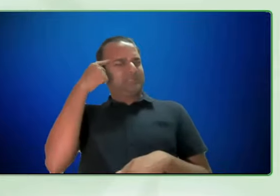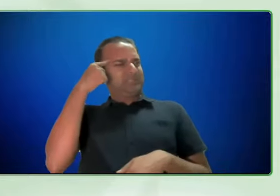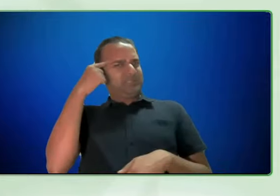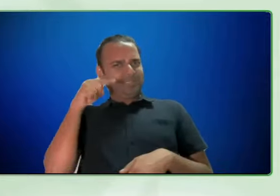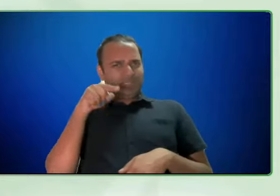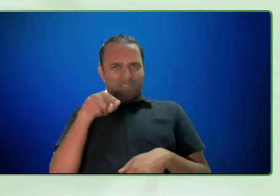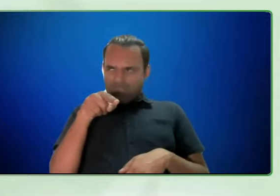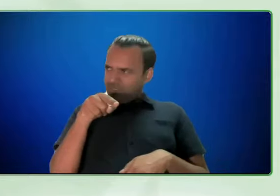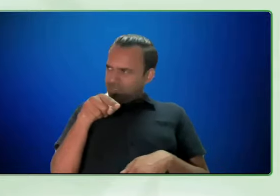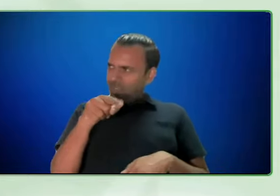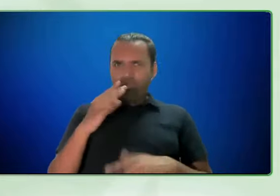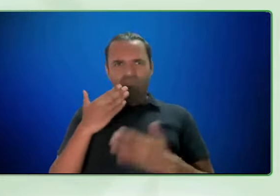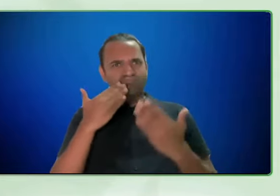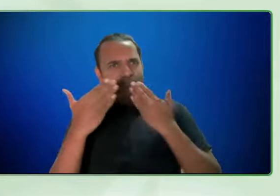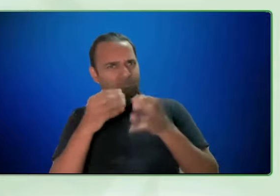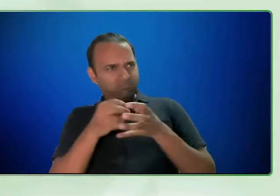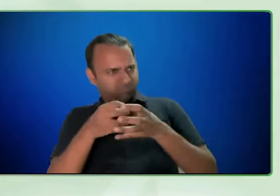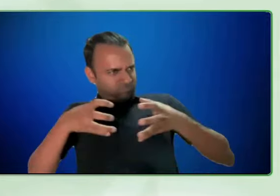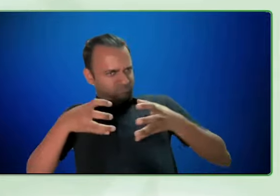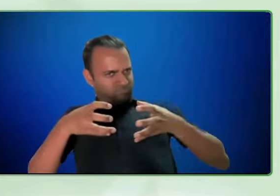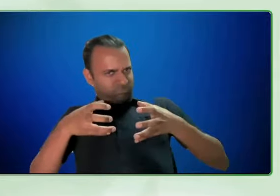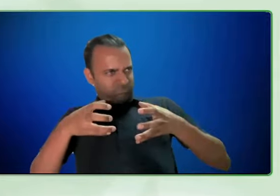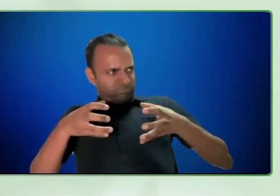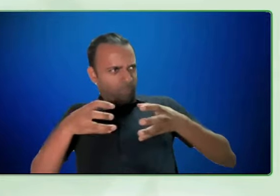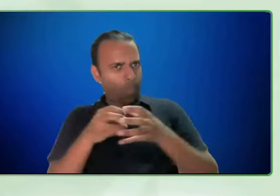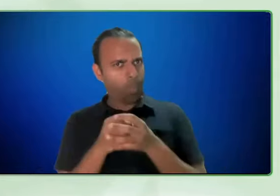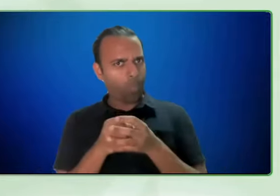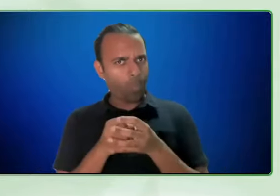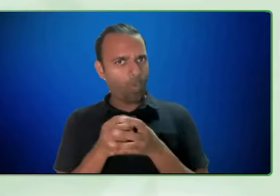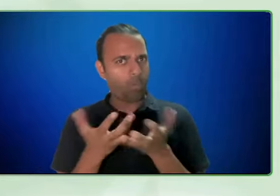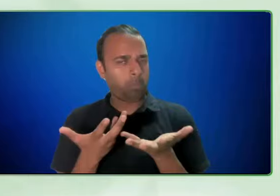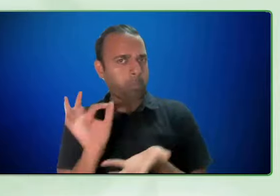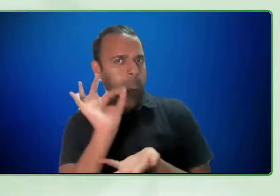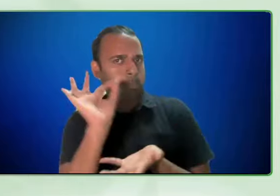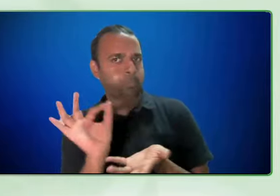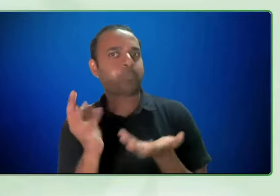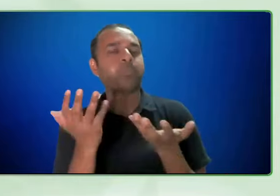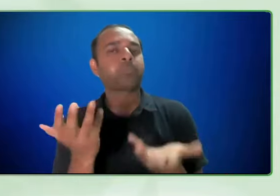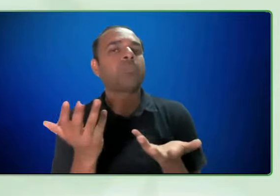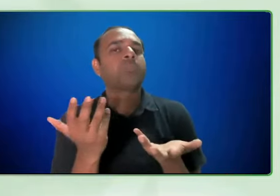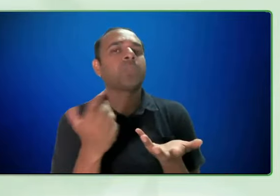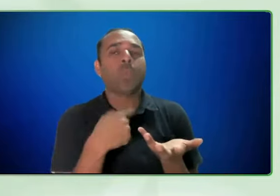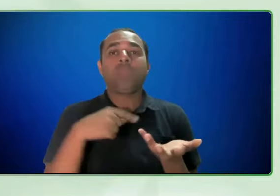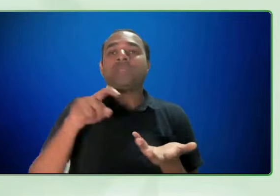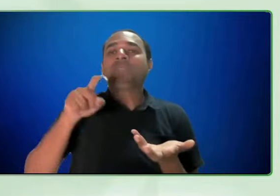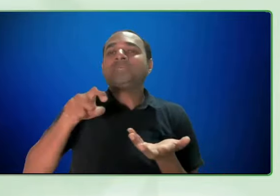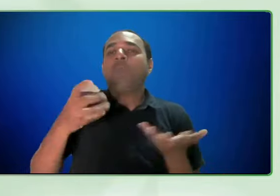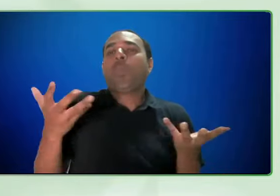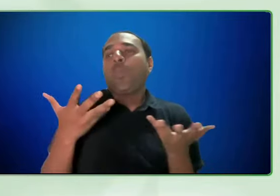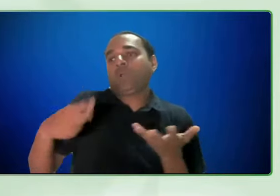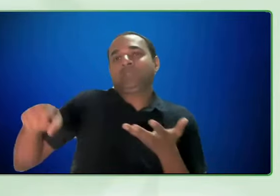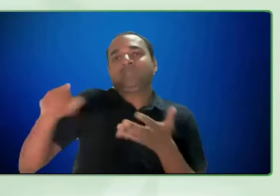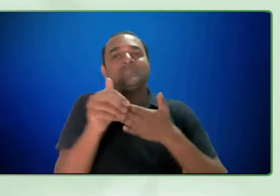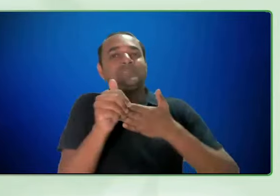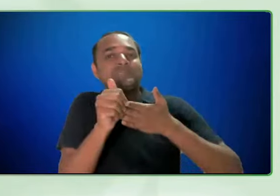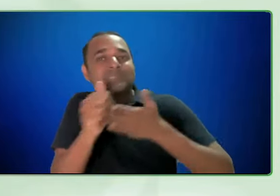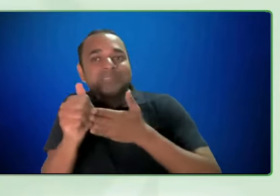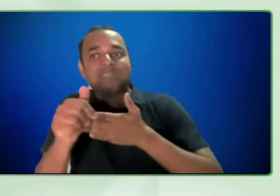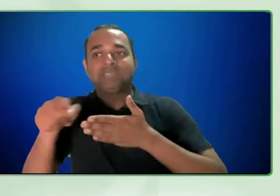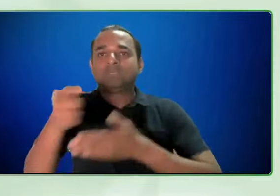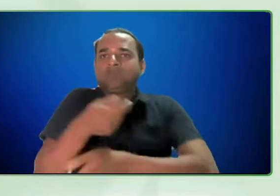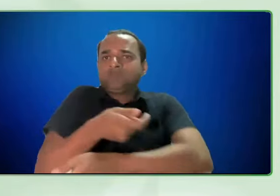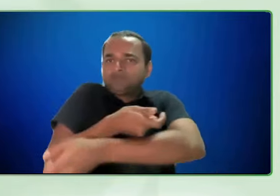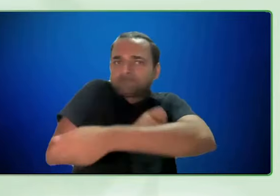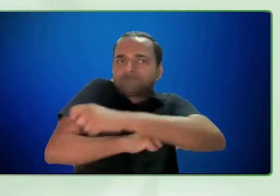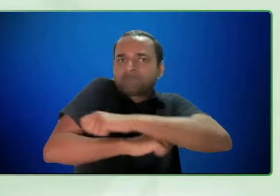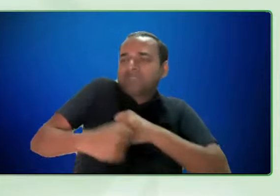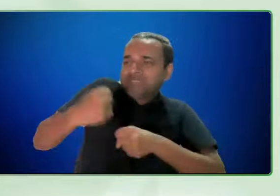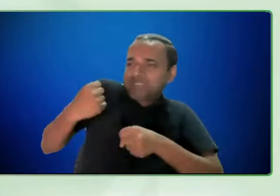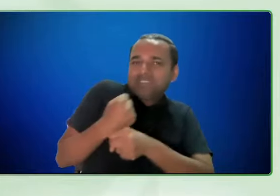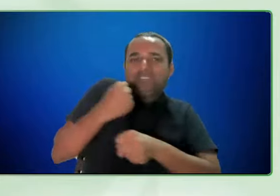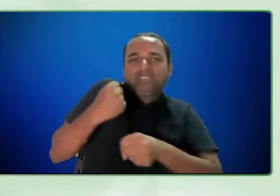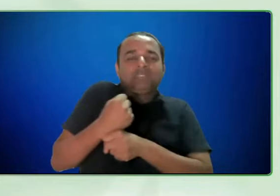the content and we need engaged partners. This is crucial and we are using this metaphor of the